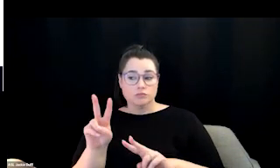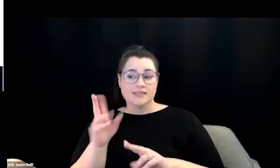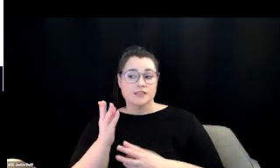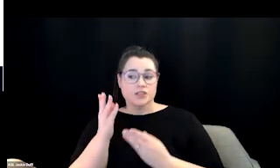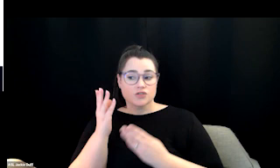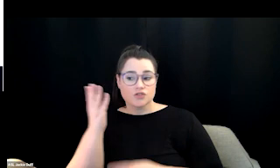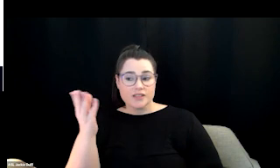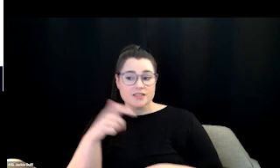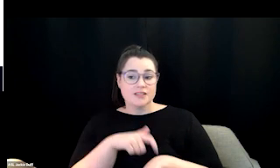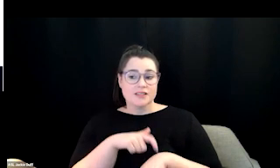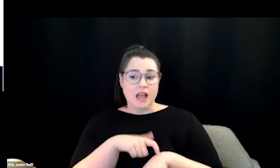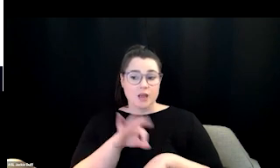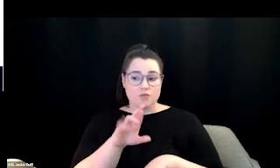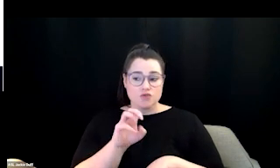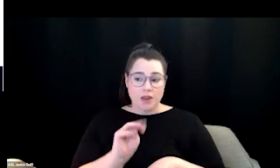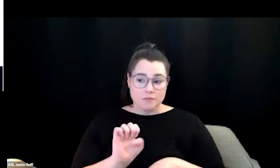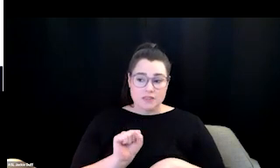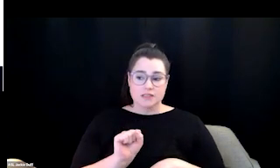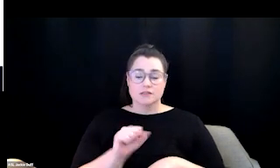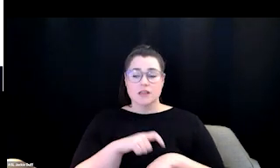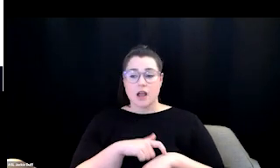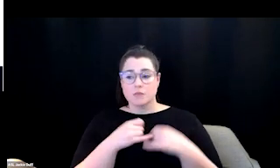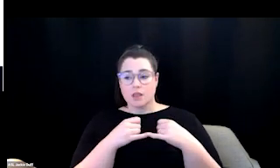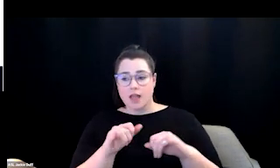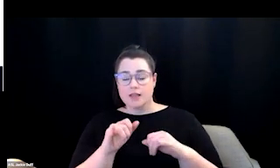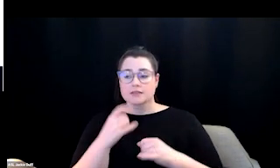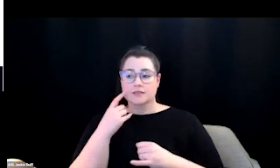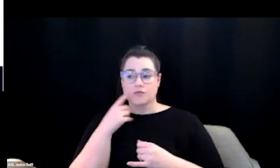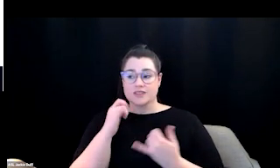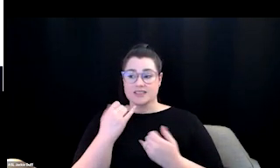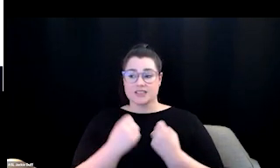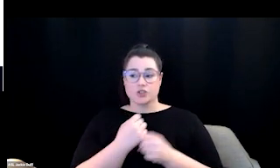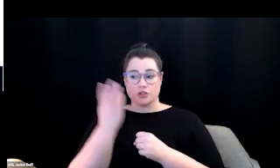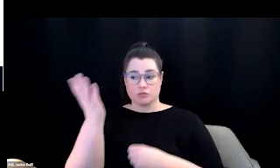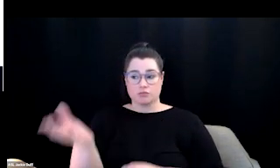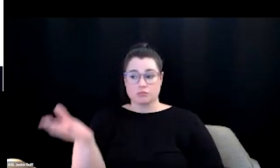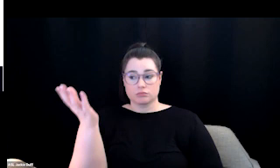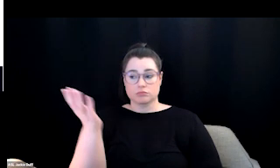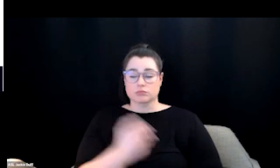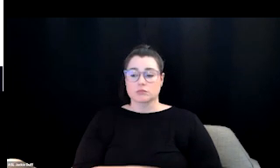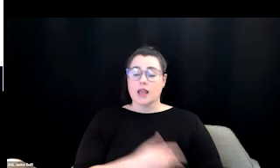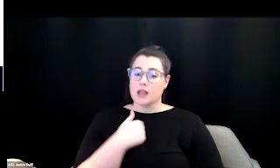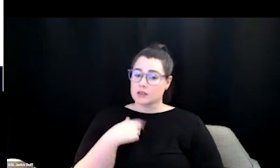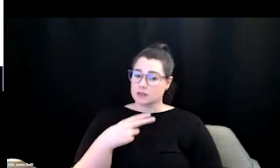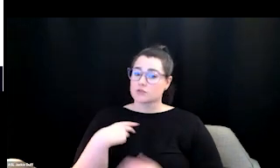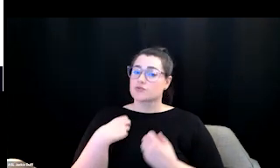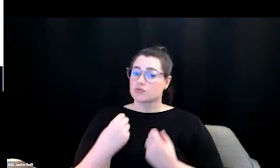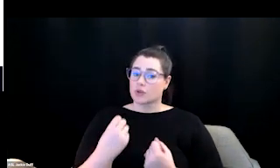So this is the timeline for this year. So I highly recommend that anyone that's an admin just